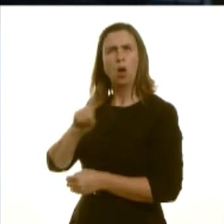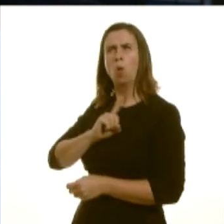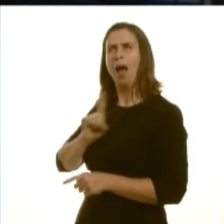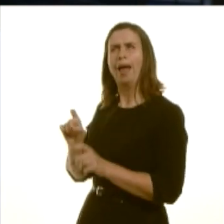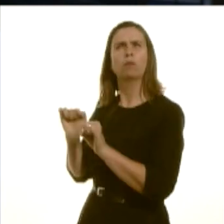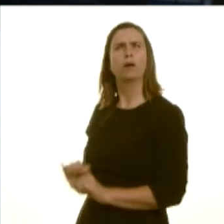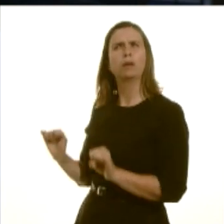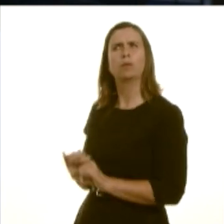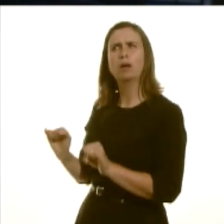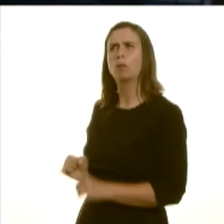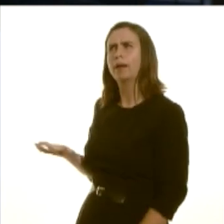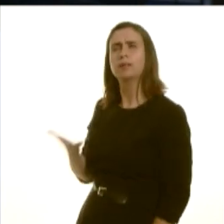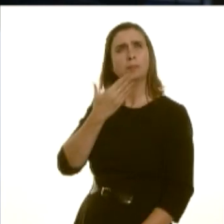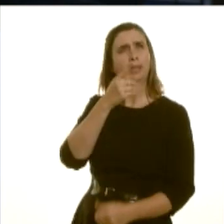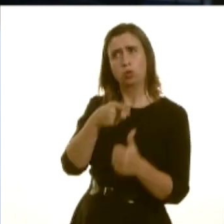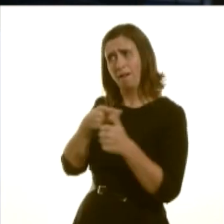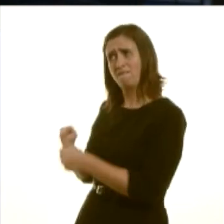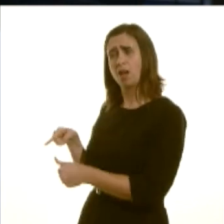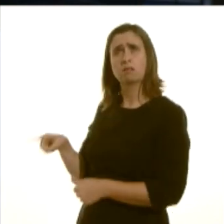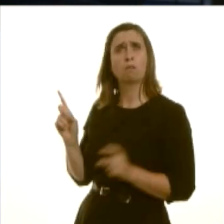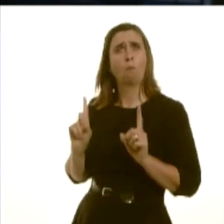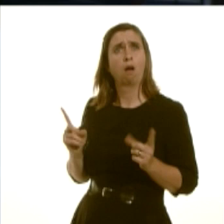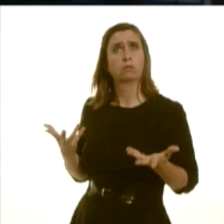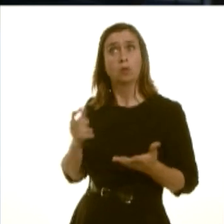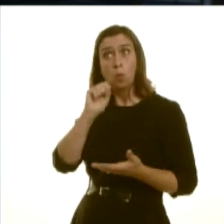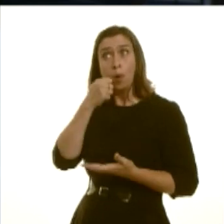and what advice can you give him that that funding will be secured, and that he will